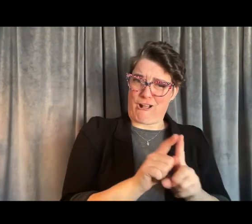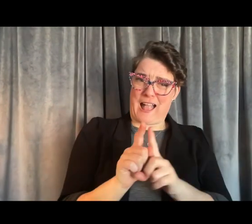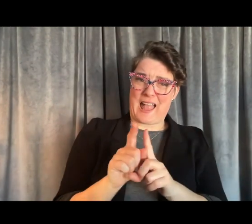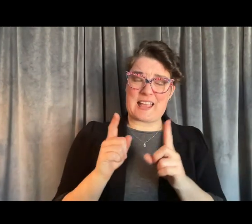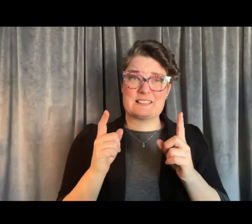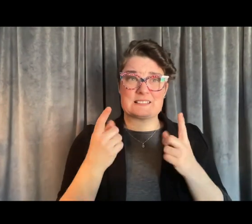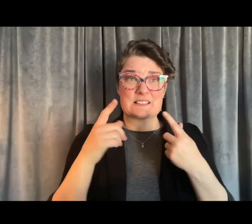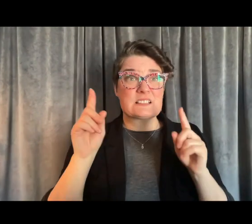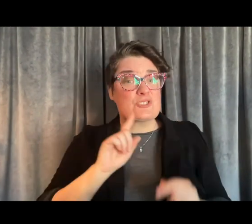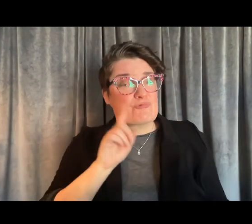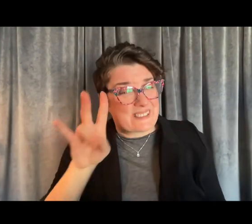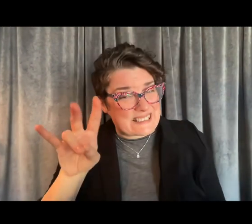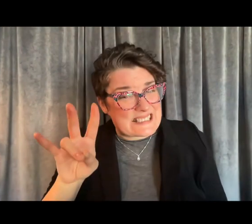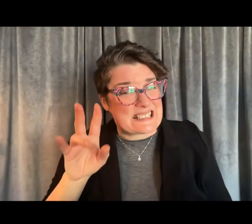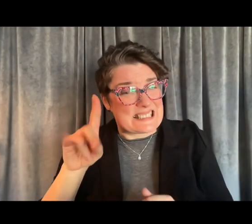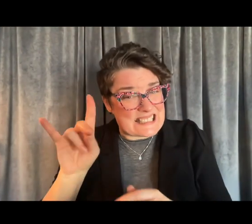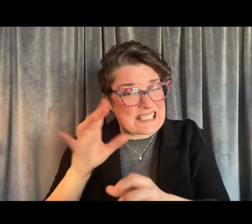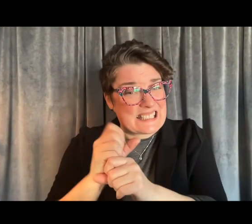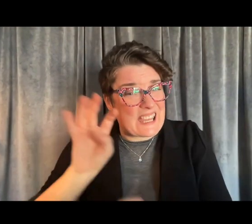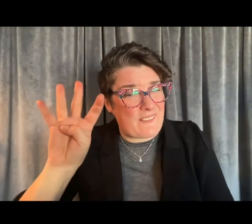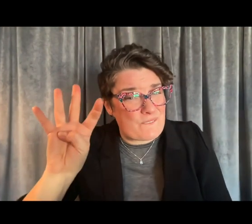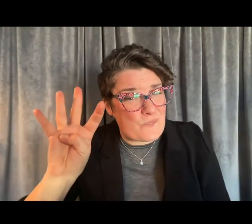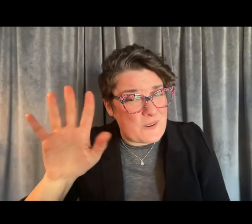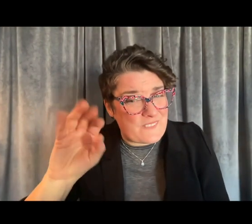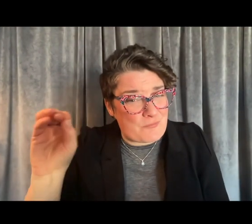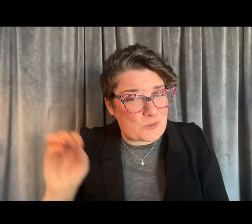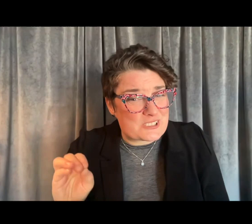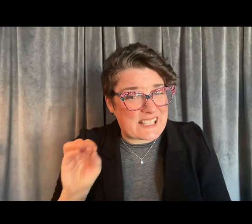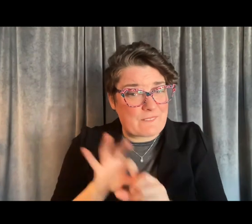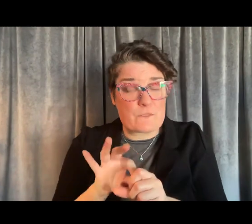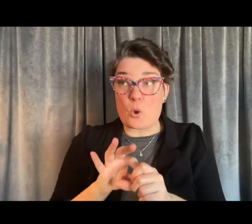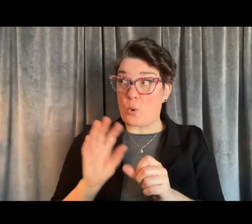I mean, she's got like 45% of the vote, which for her first time.. Nomy: That's so good.